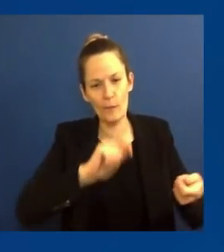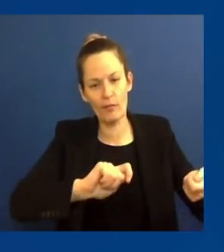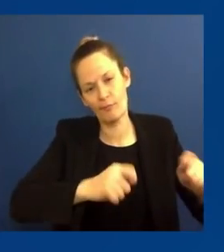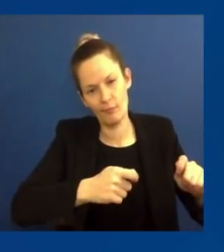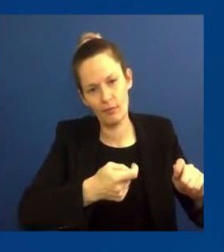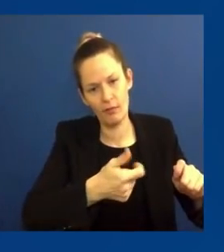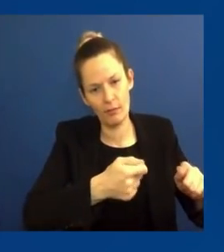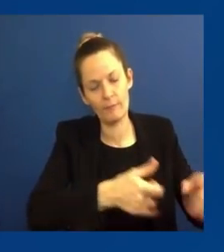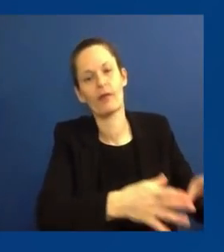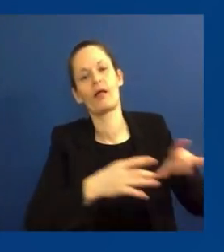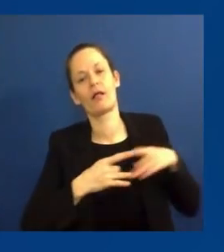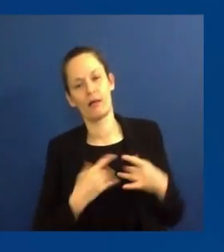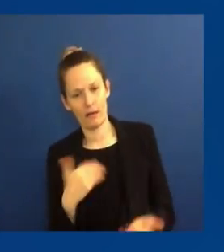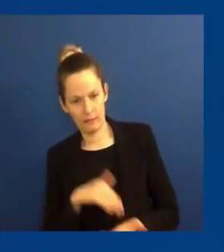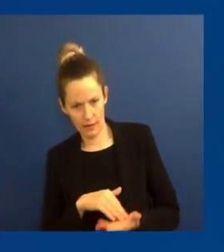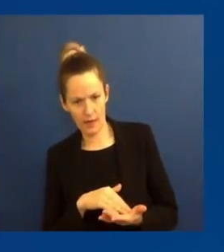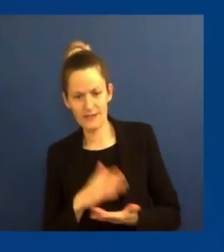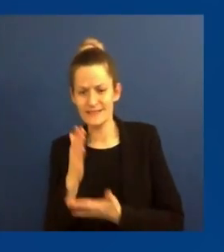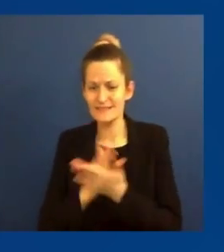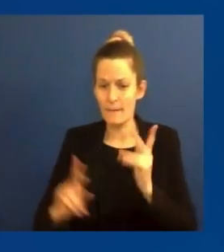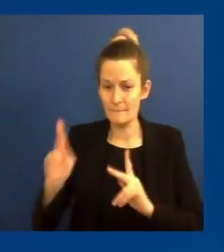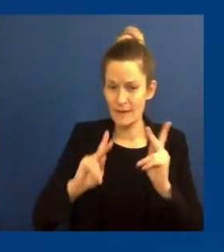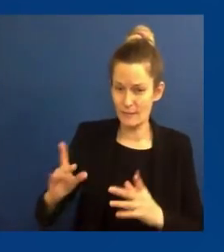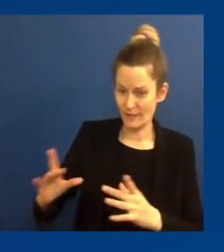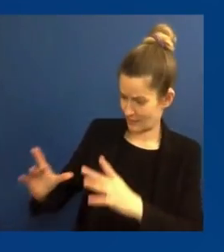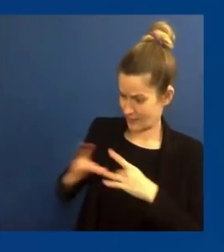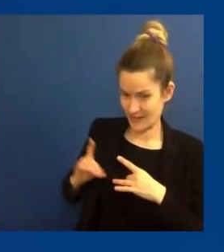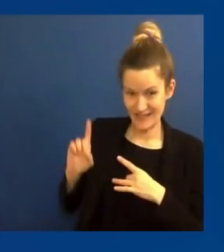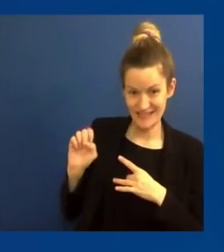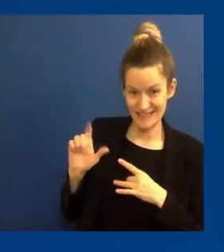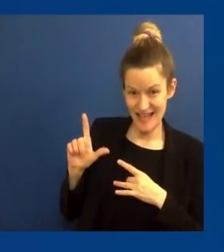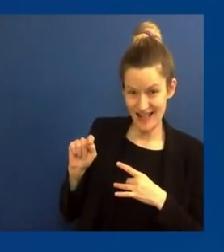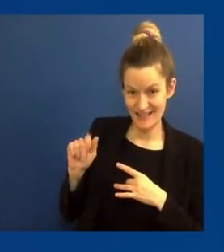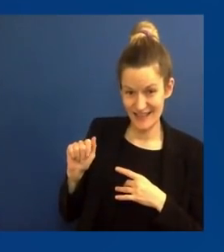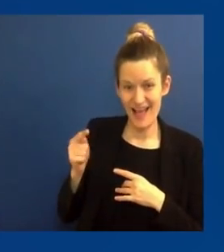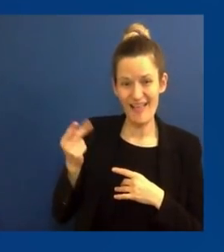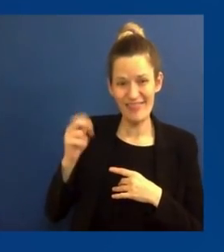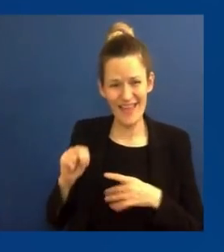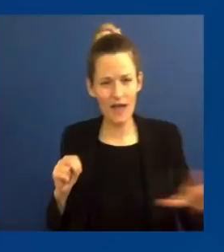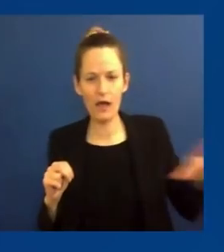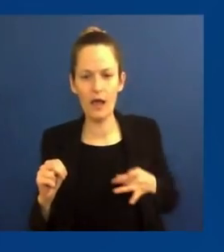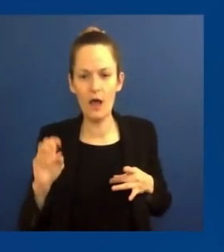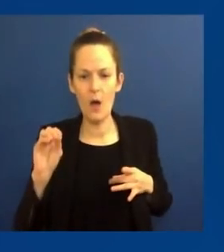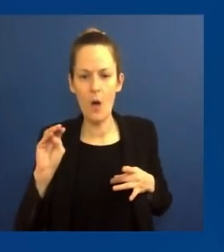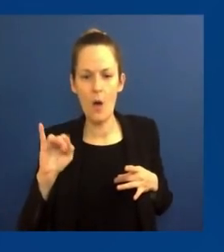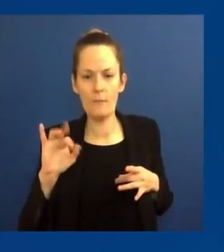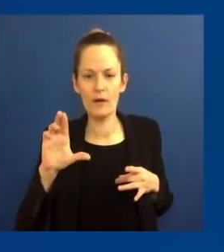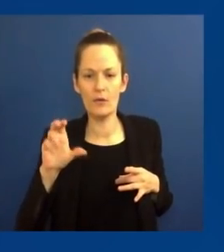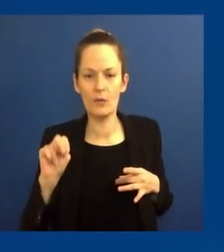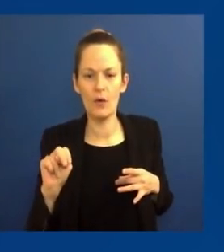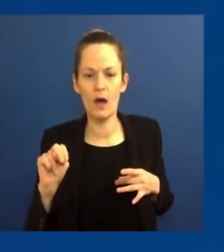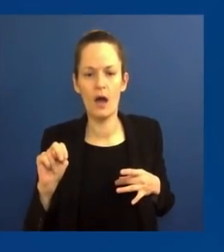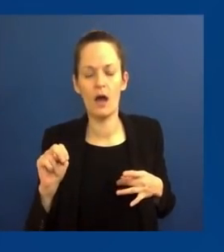or re-infected with Omicron. That's the best-case scenario. The worst-case scenario is something we have